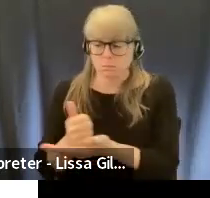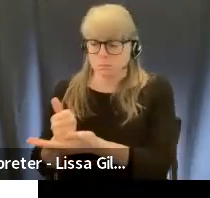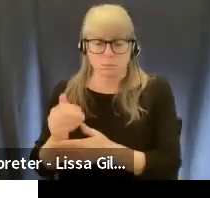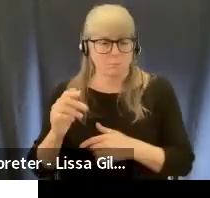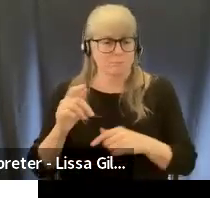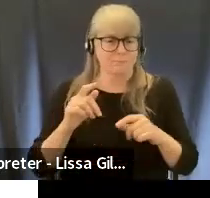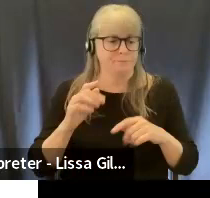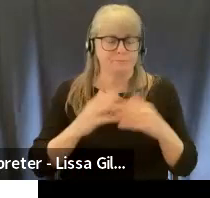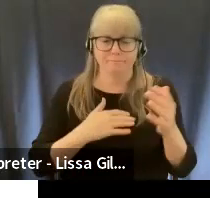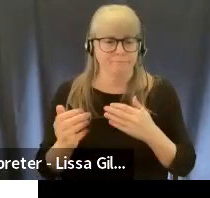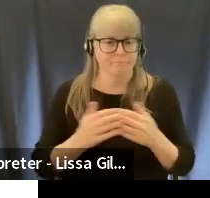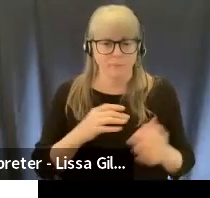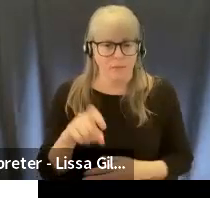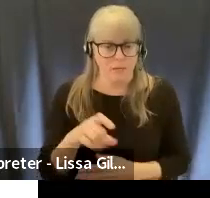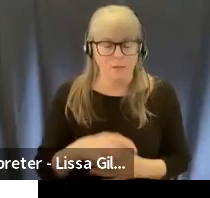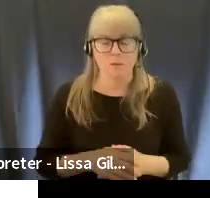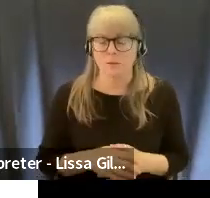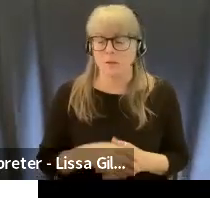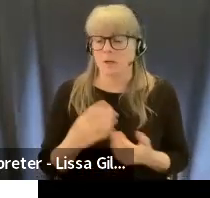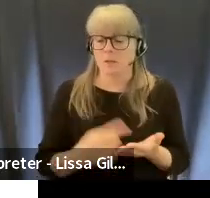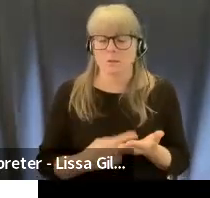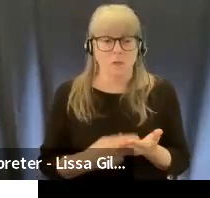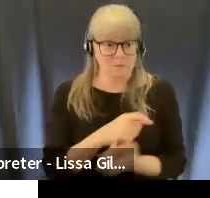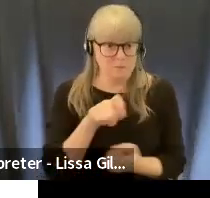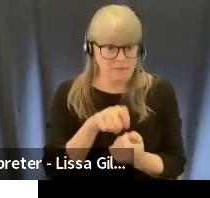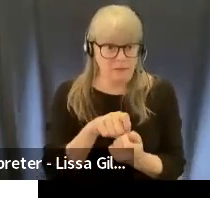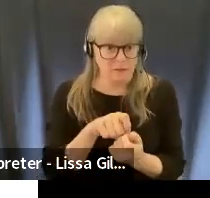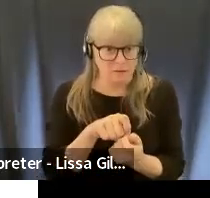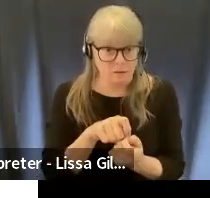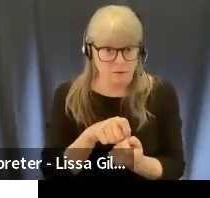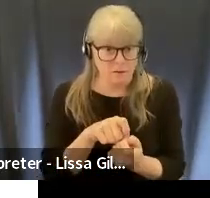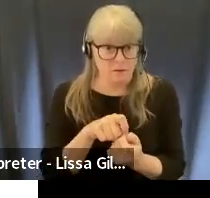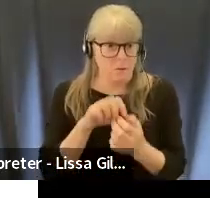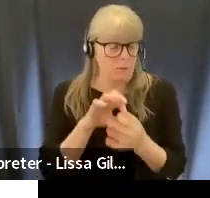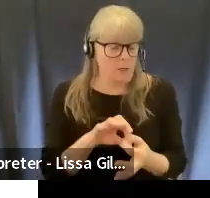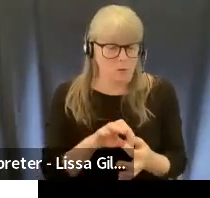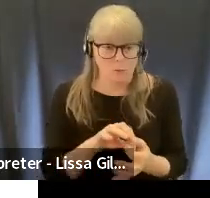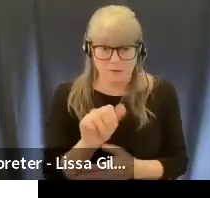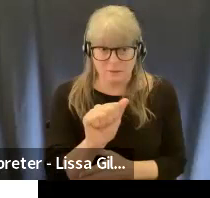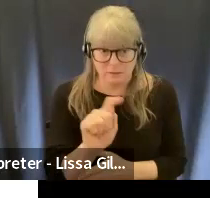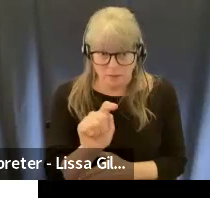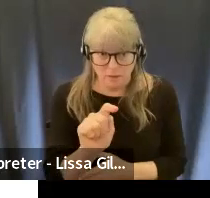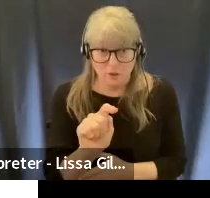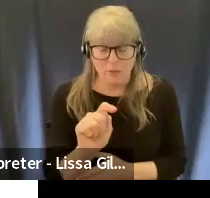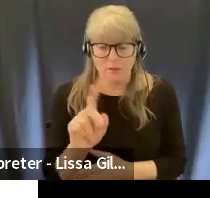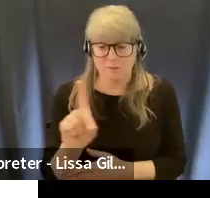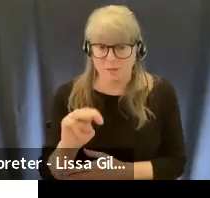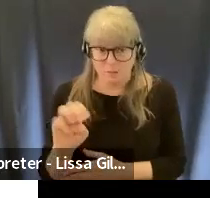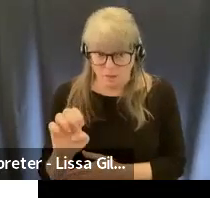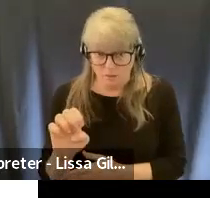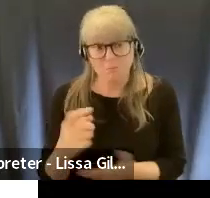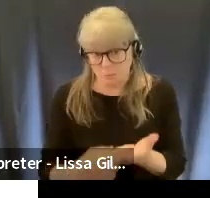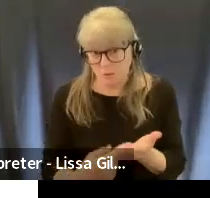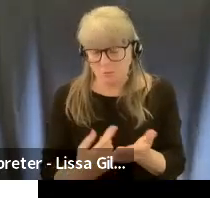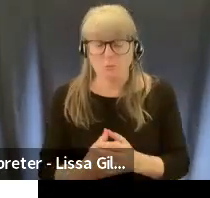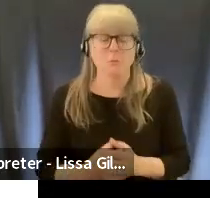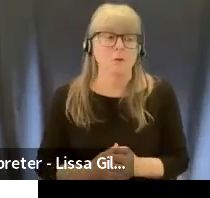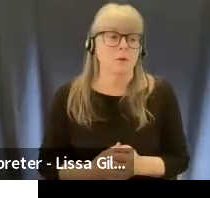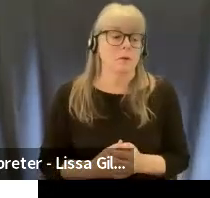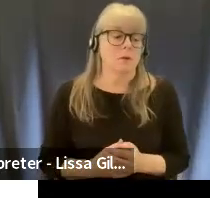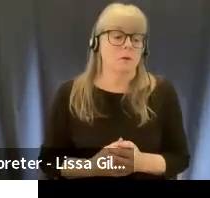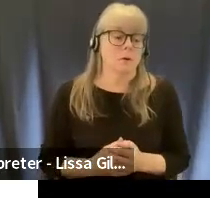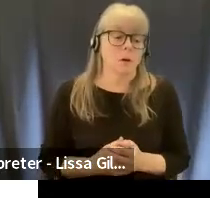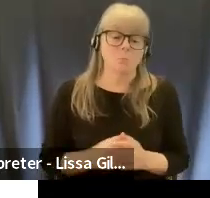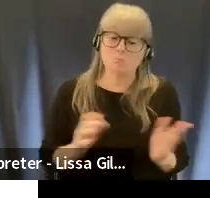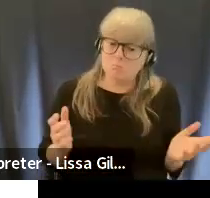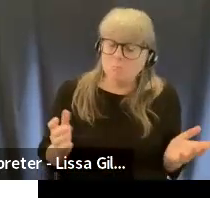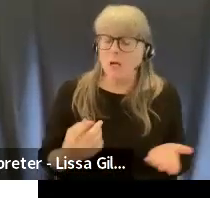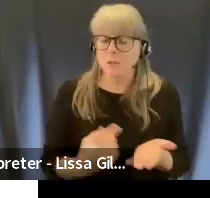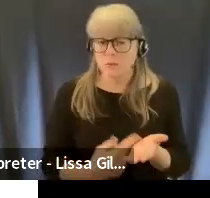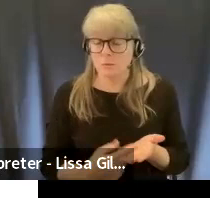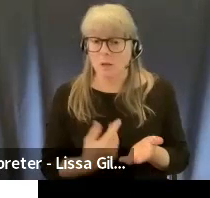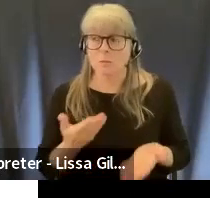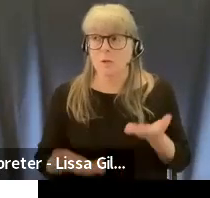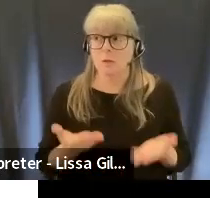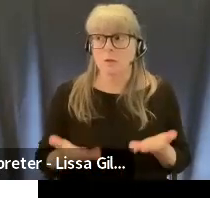Sometimes those needs are specifically related to assistive technology and Dme.